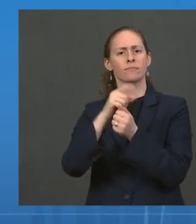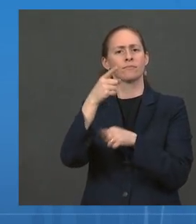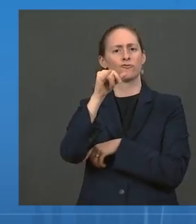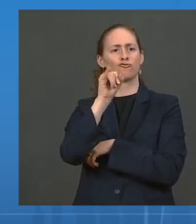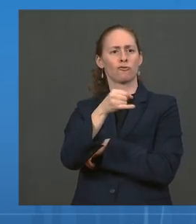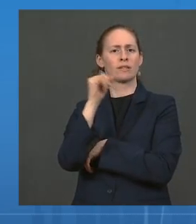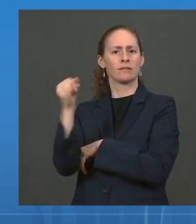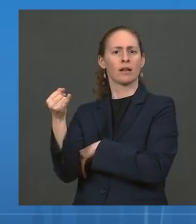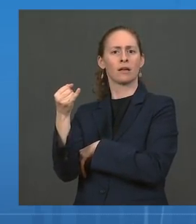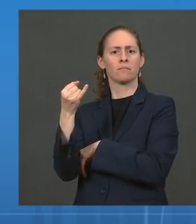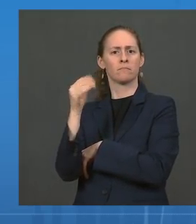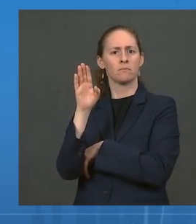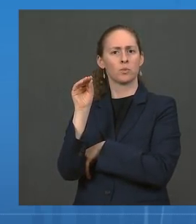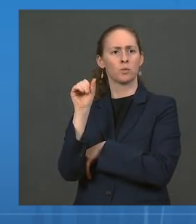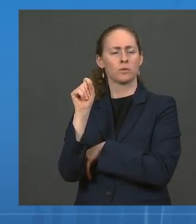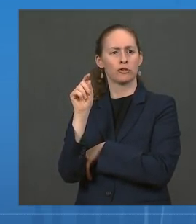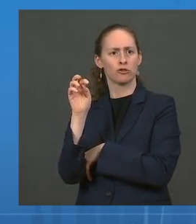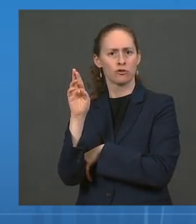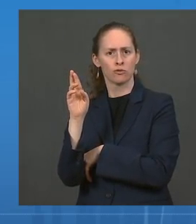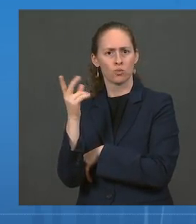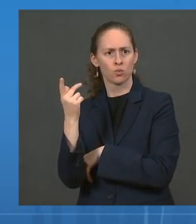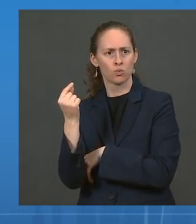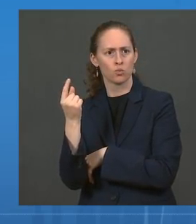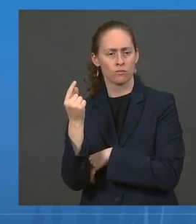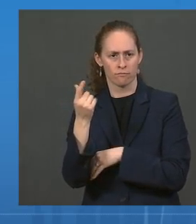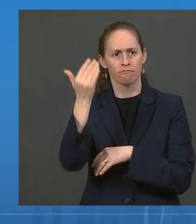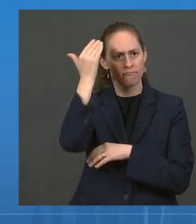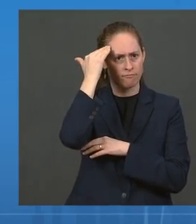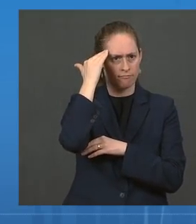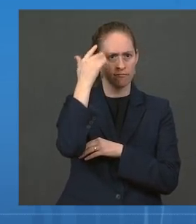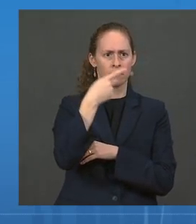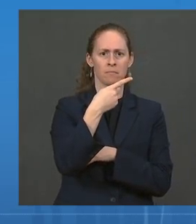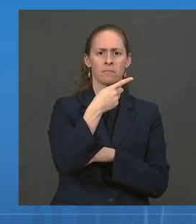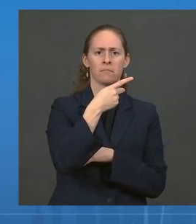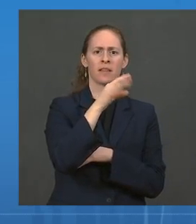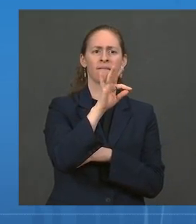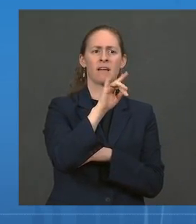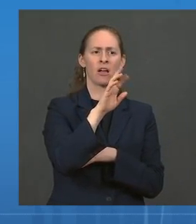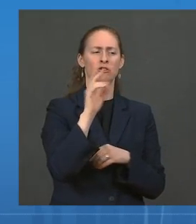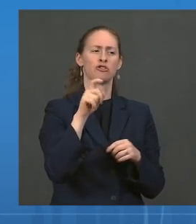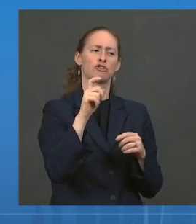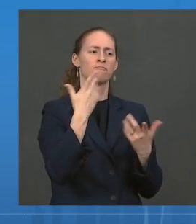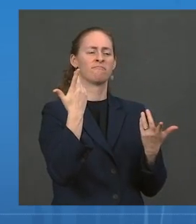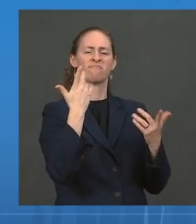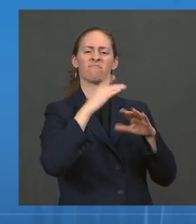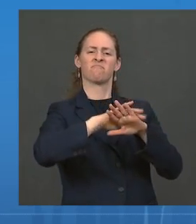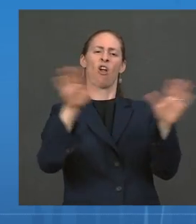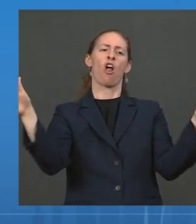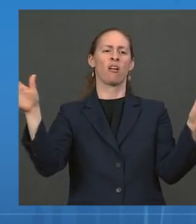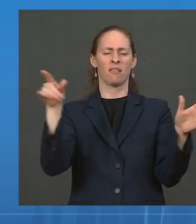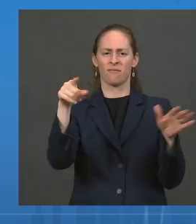Pfizer boosters for all adults are expected by Friday to be authorized. Will the FDA consider Moderna